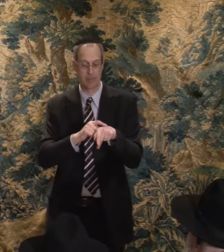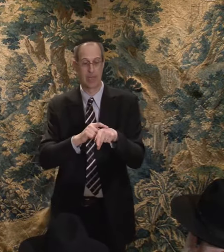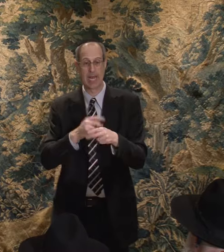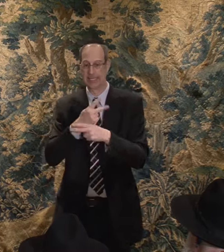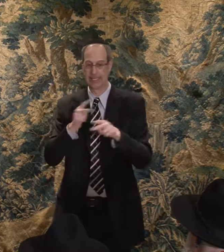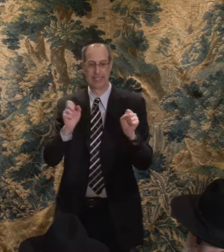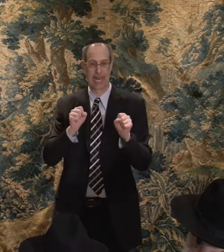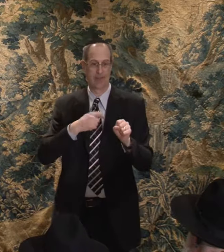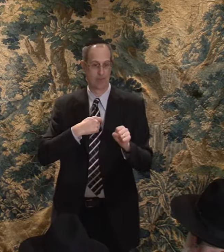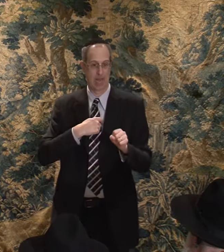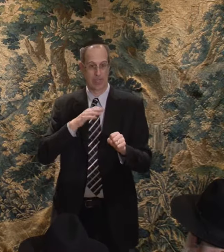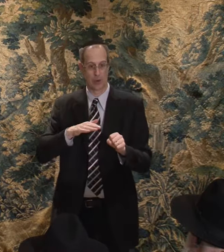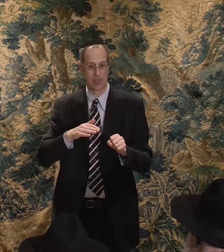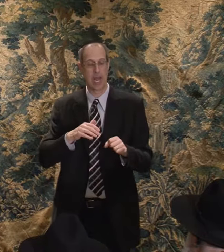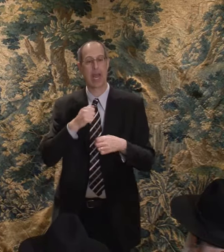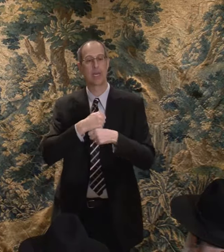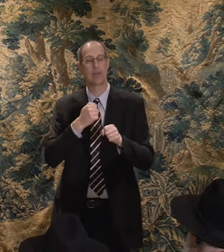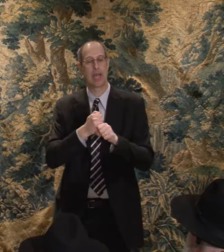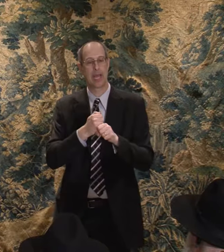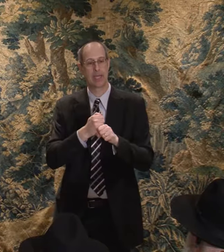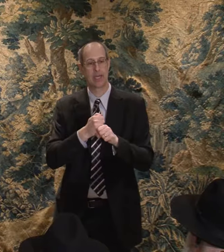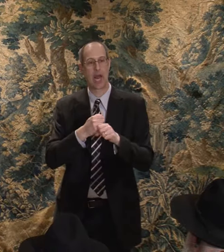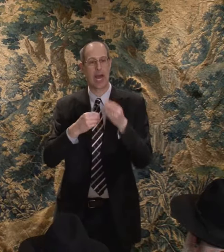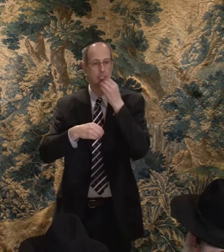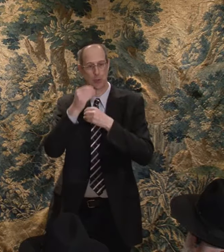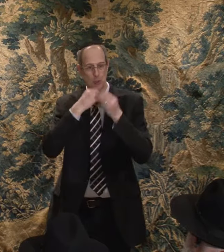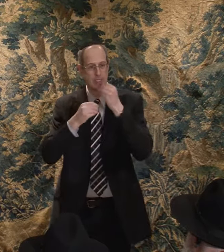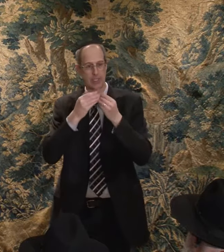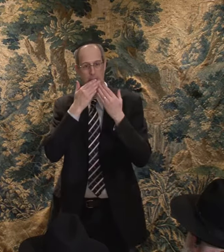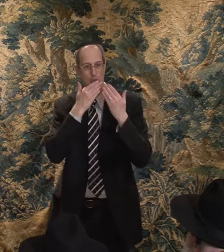why he made his suicide dog he finishes speaking